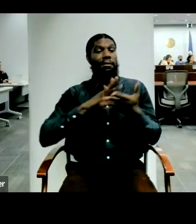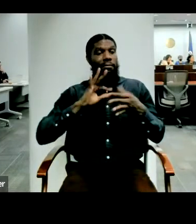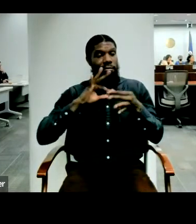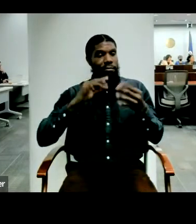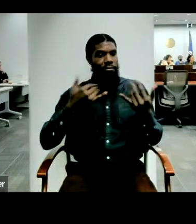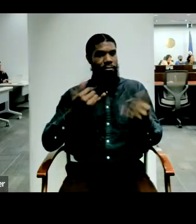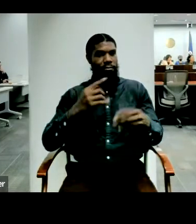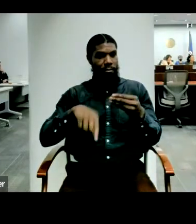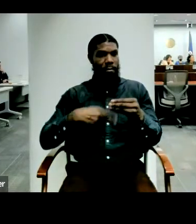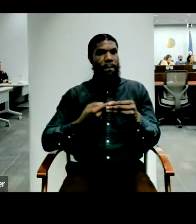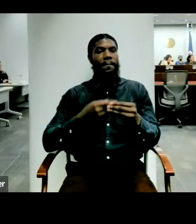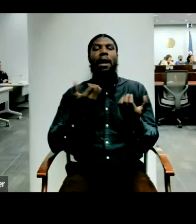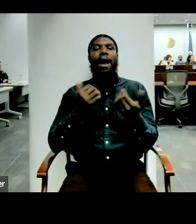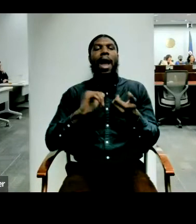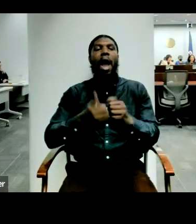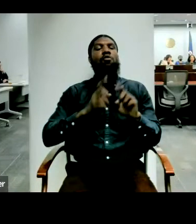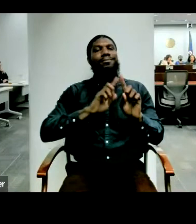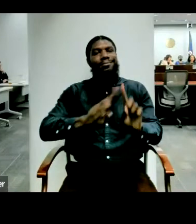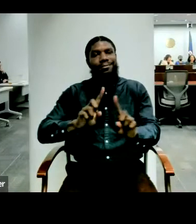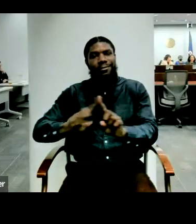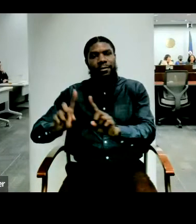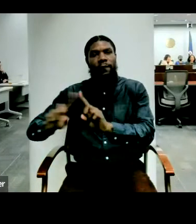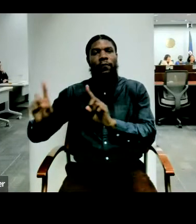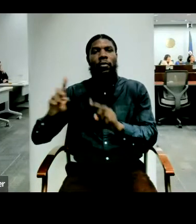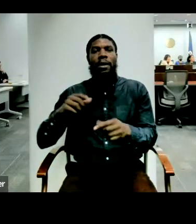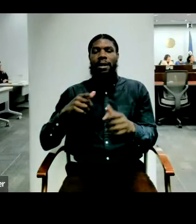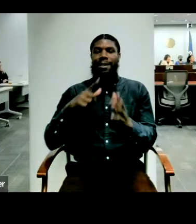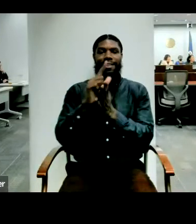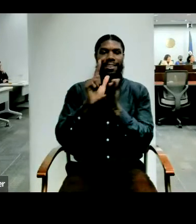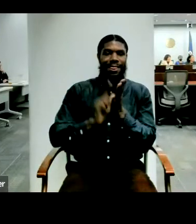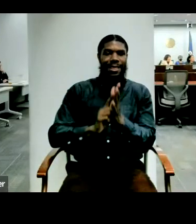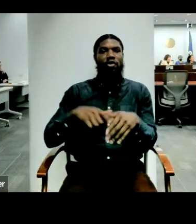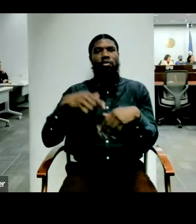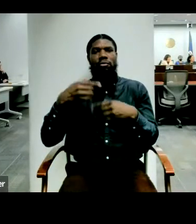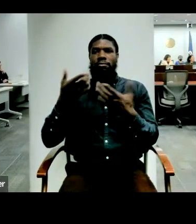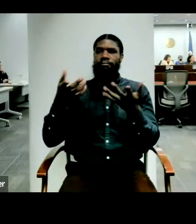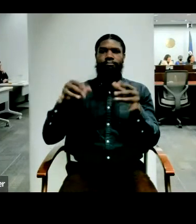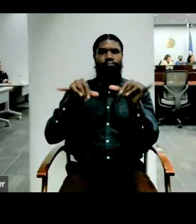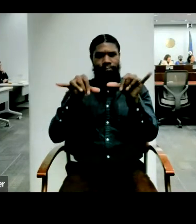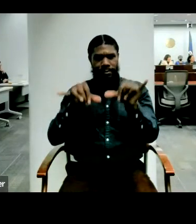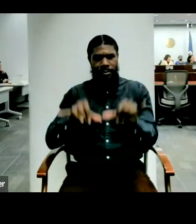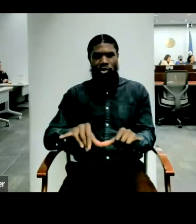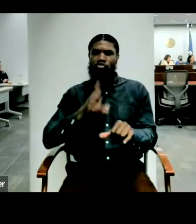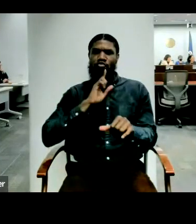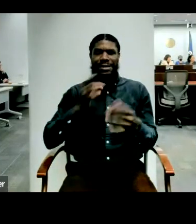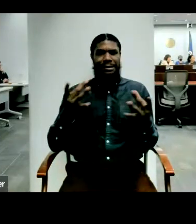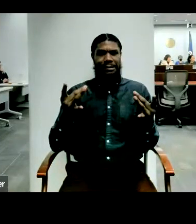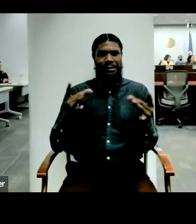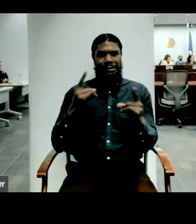w these different um legal rubrics are tricky um across the Board.